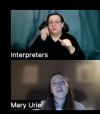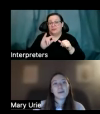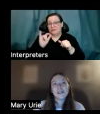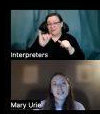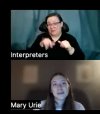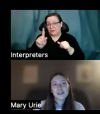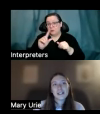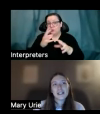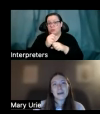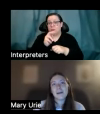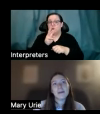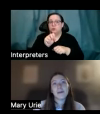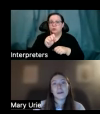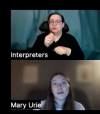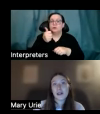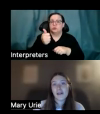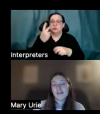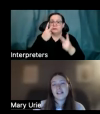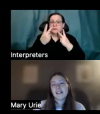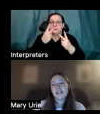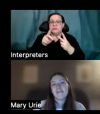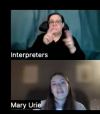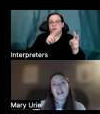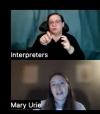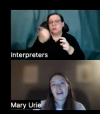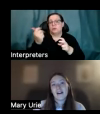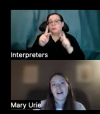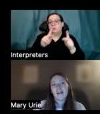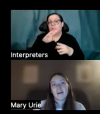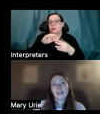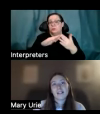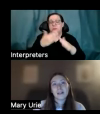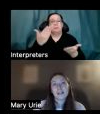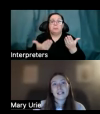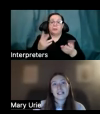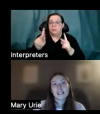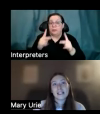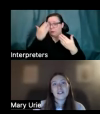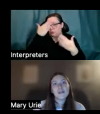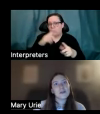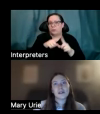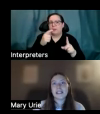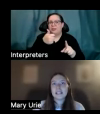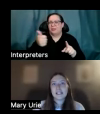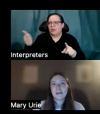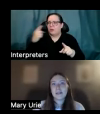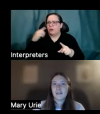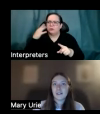people in the community, maybe people you don't know, if they are experiencing an issue that's related to something you are